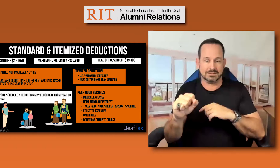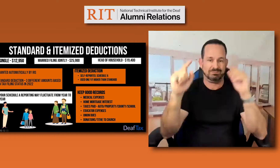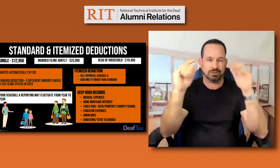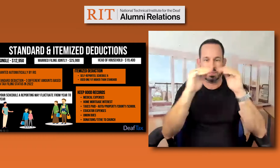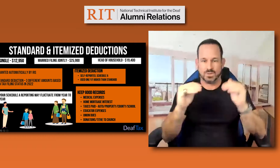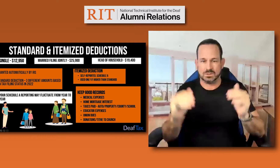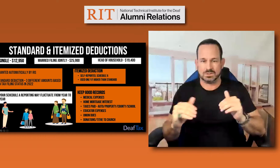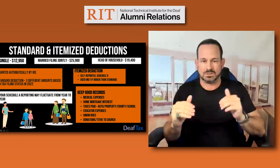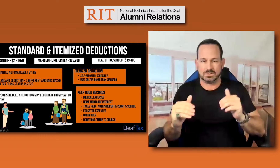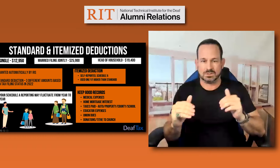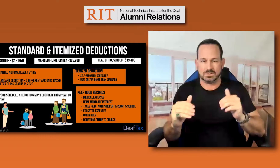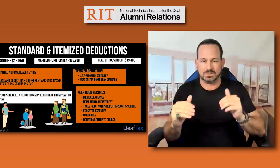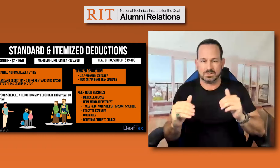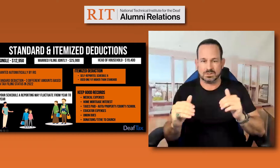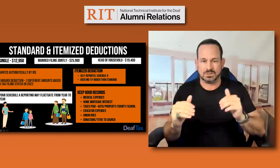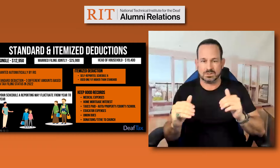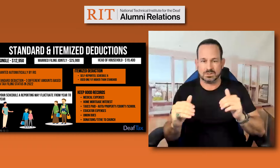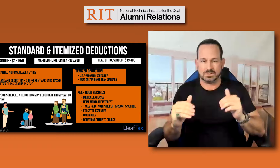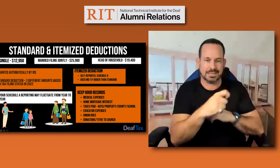and enter them into your tax form,